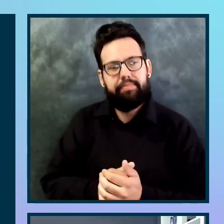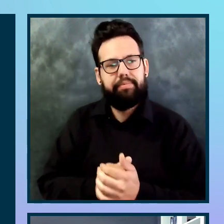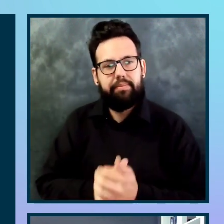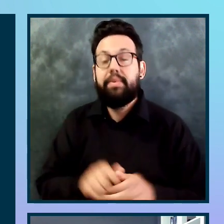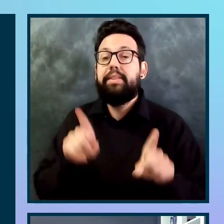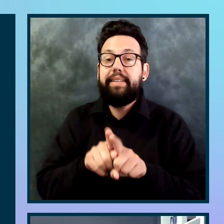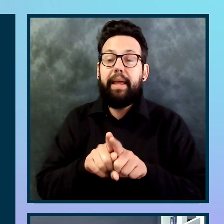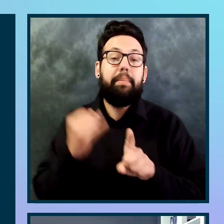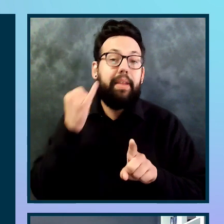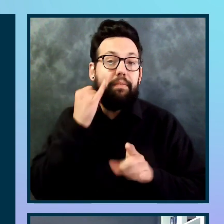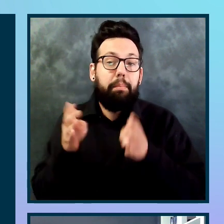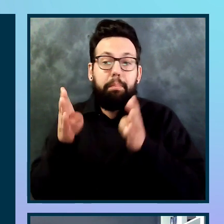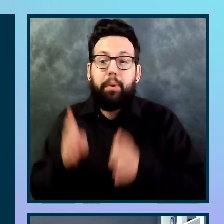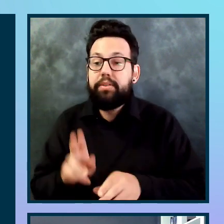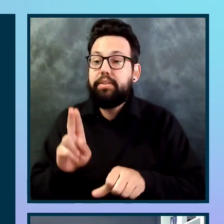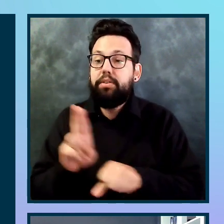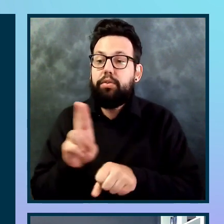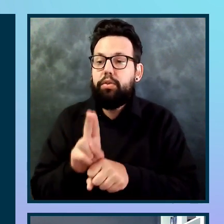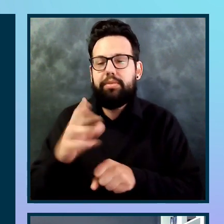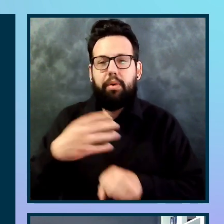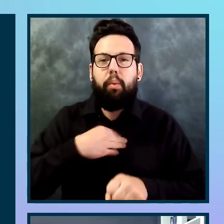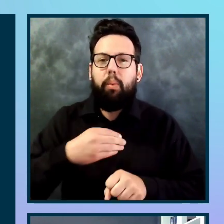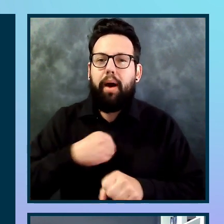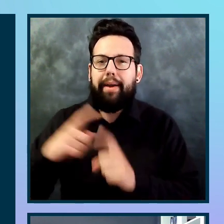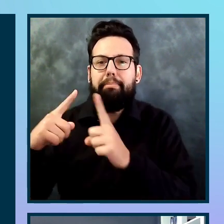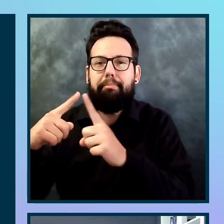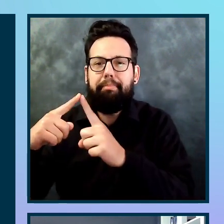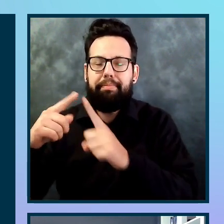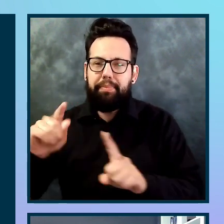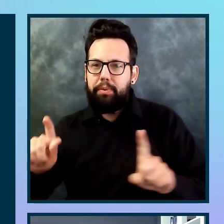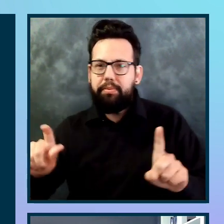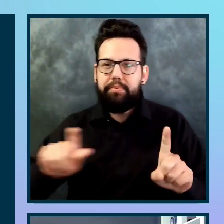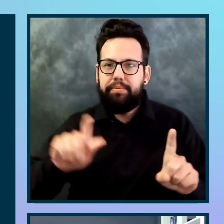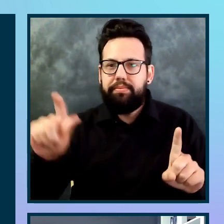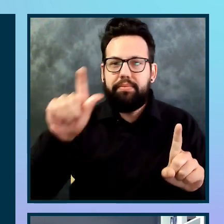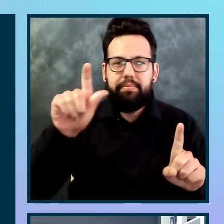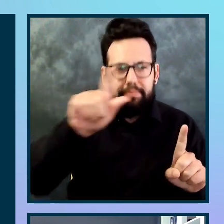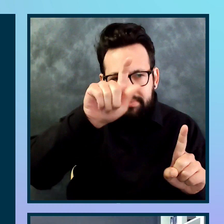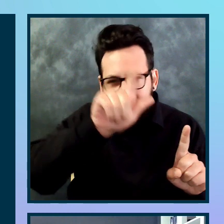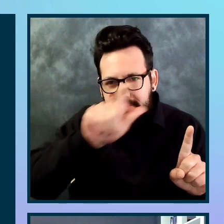When I use my mouse to traverse to this list of items, what should happen?